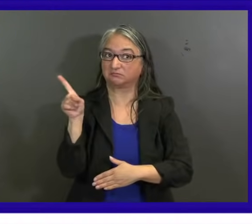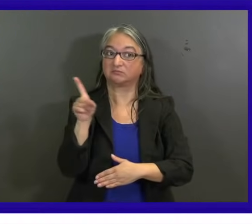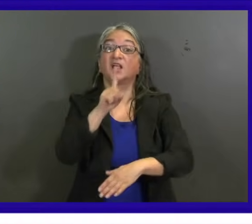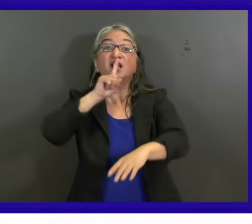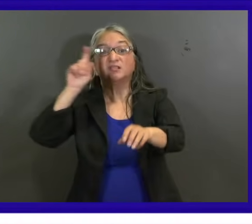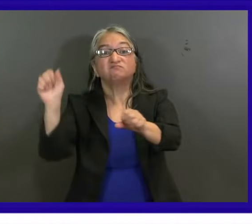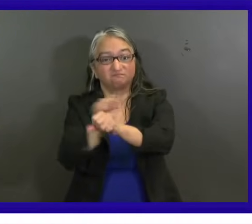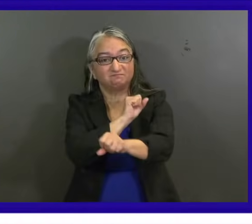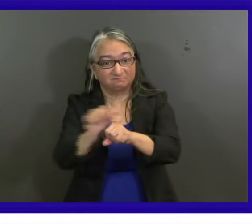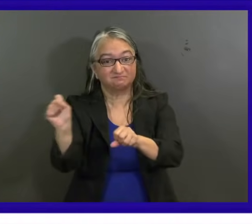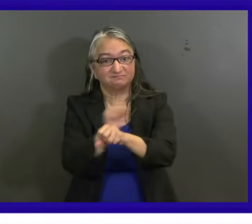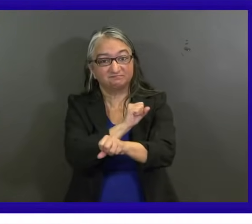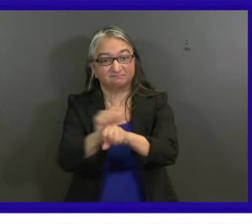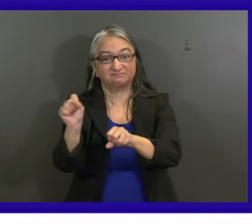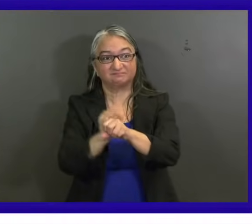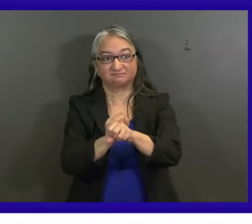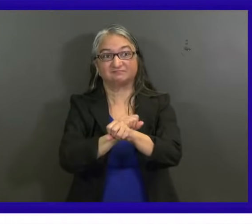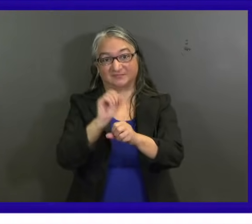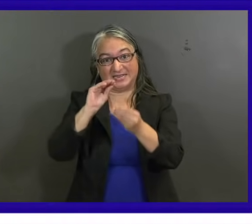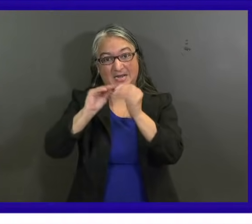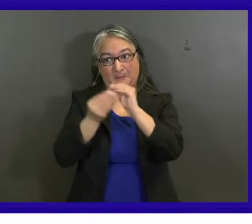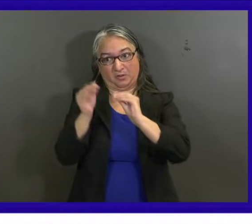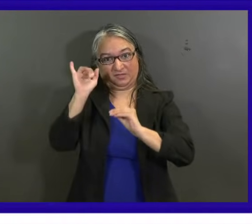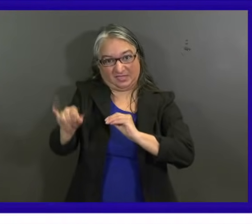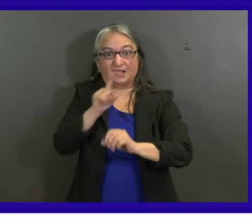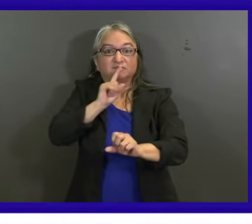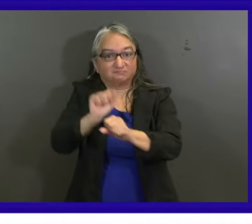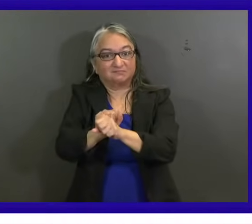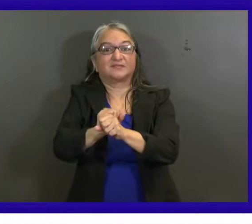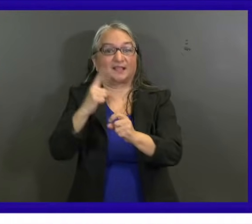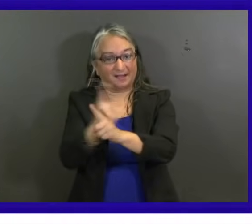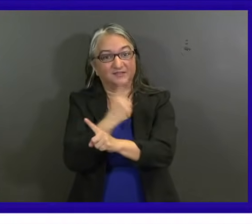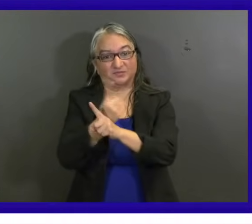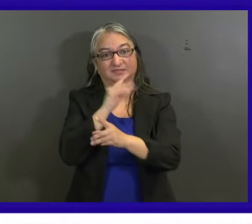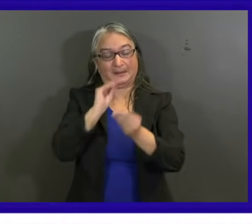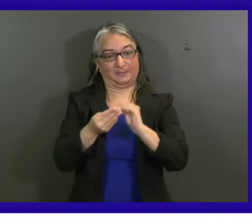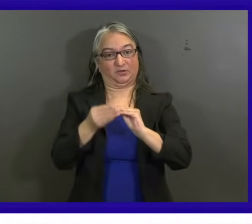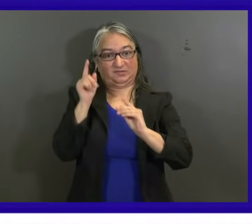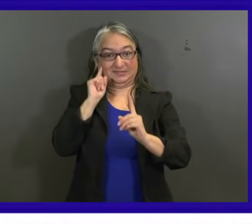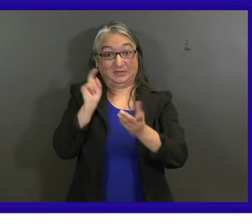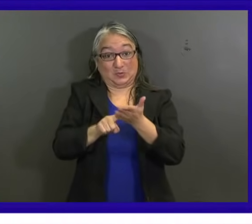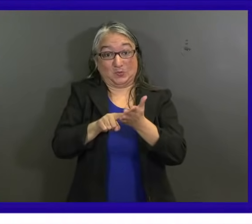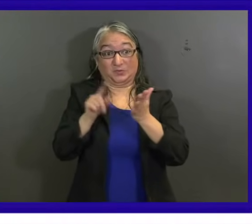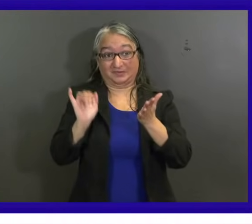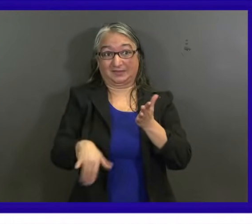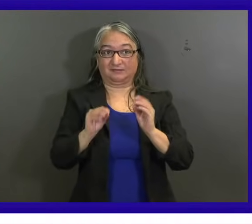and so you can see that exponential growth of of omicron in that jurisdiction we still see the